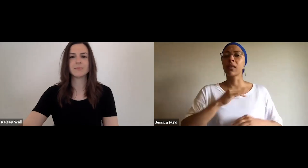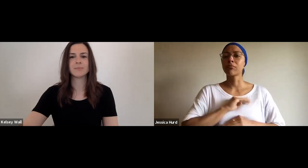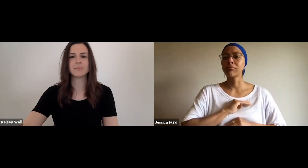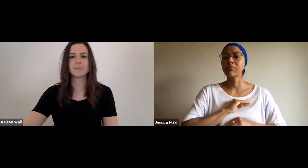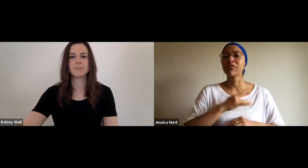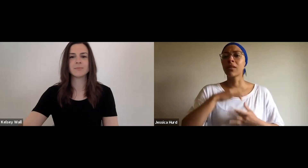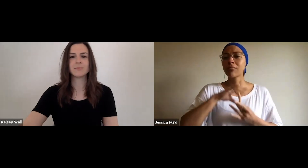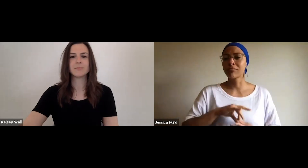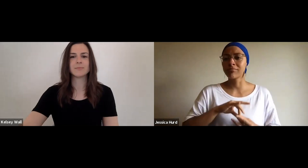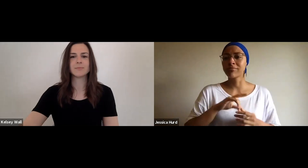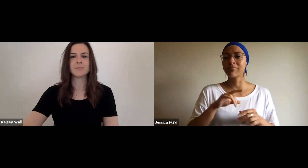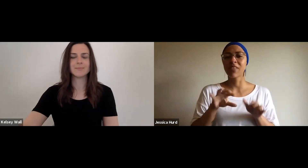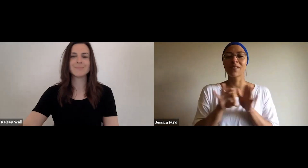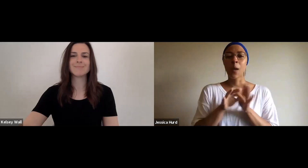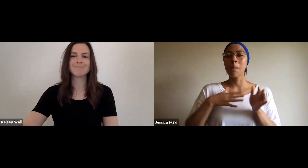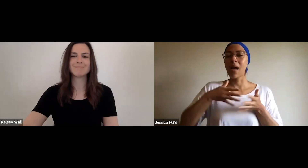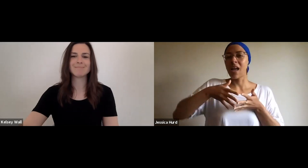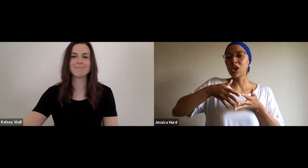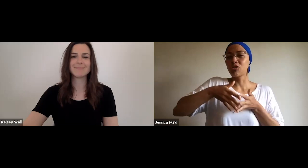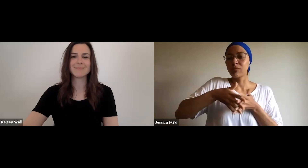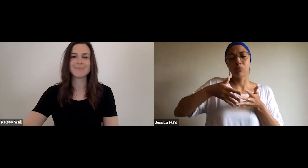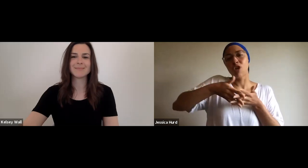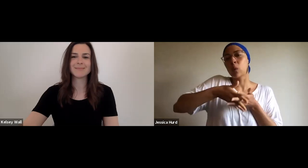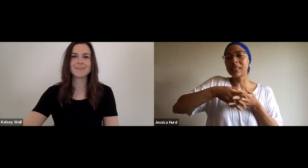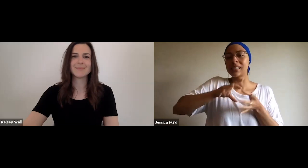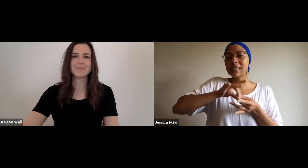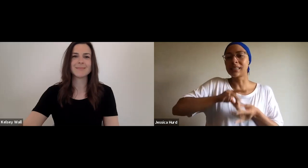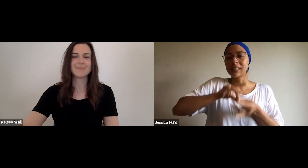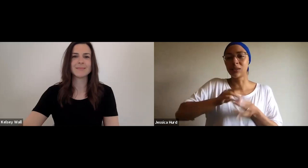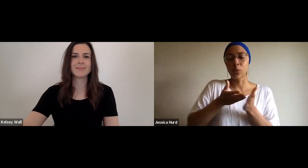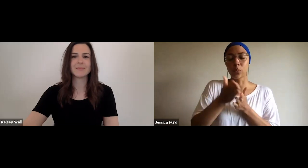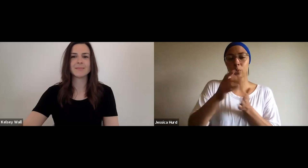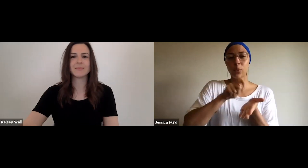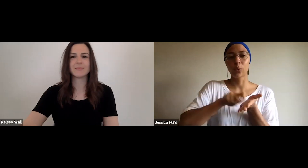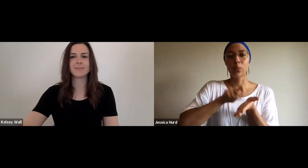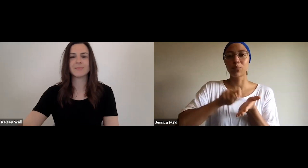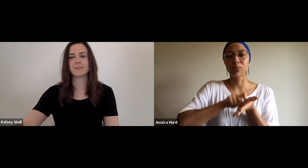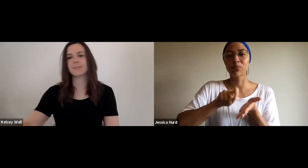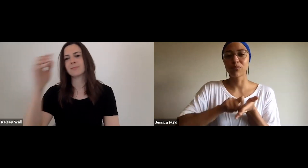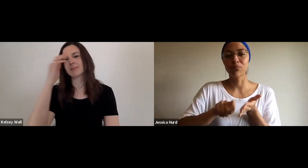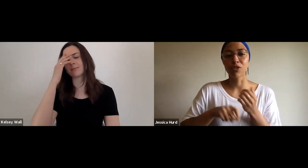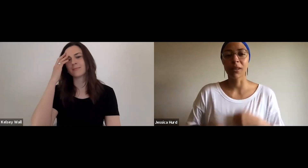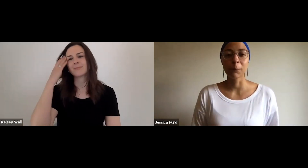I just fill the page with words and that helps me to calm and to ground myself and feel more centered.